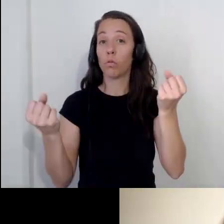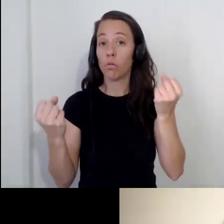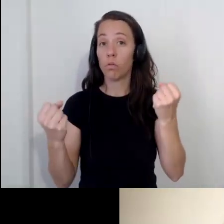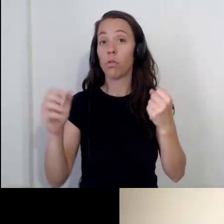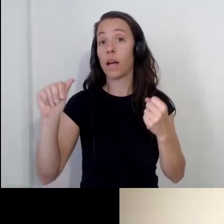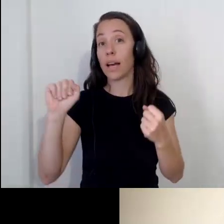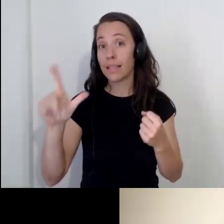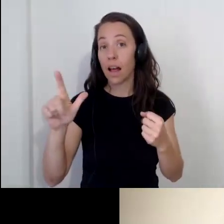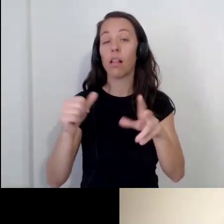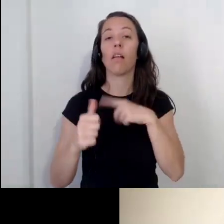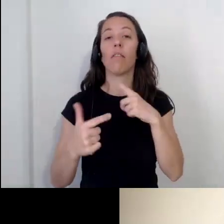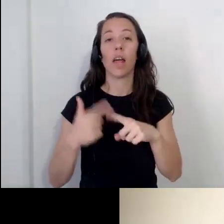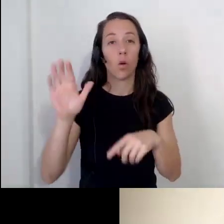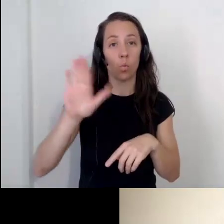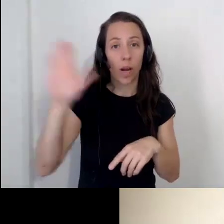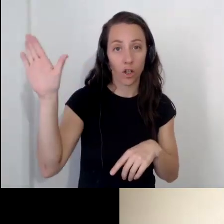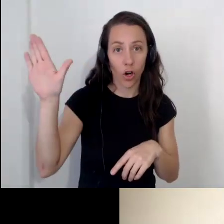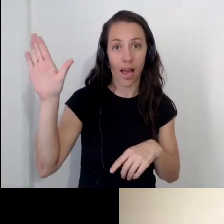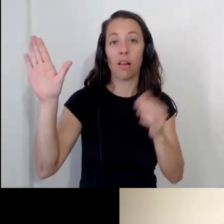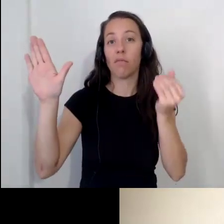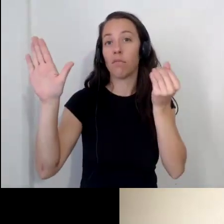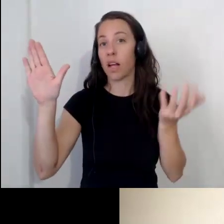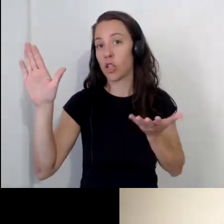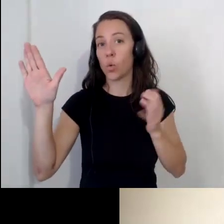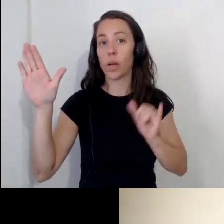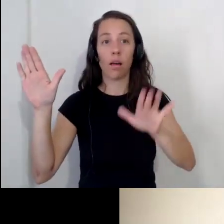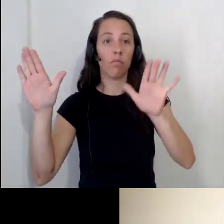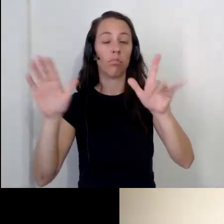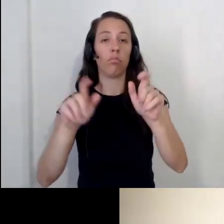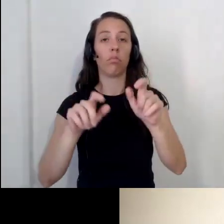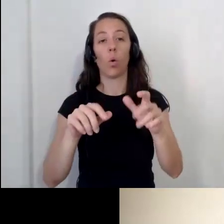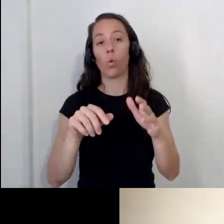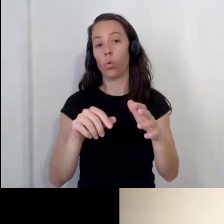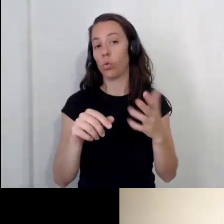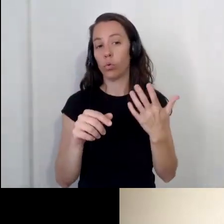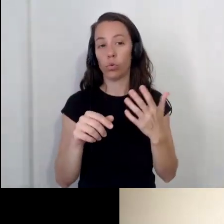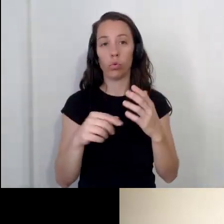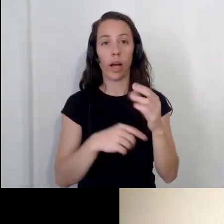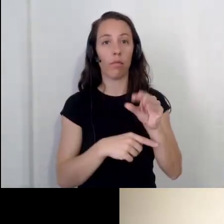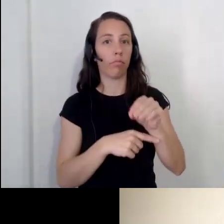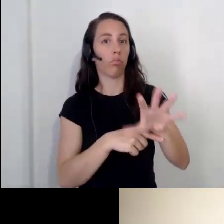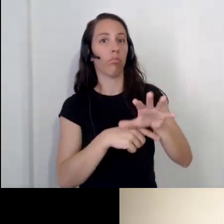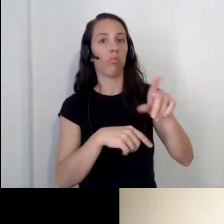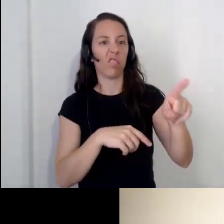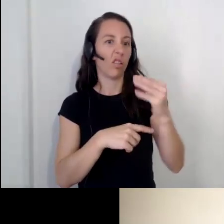raise your hand, let us know. We can bring you on camera, if you need that. But I don't see any